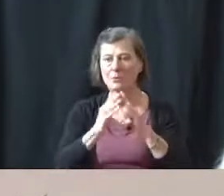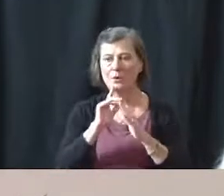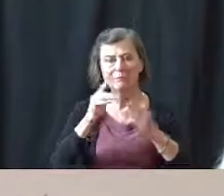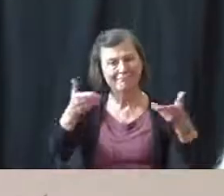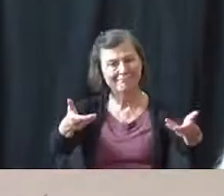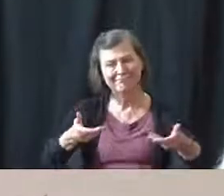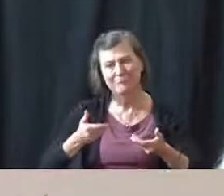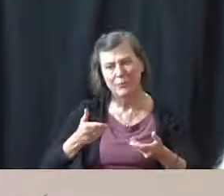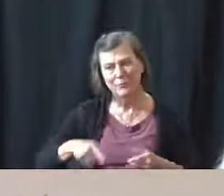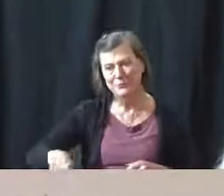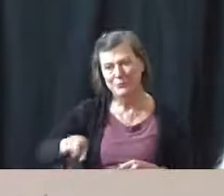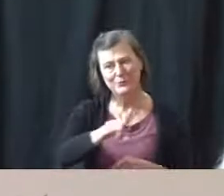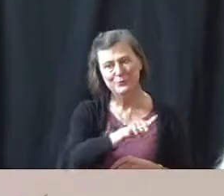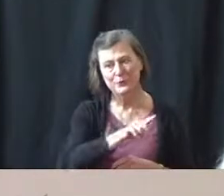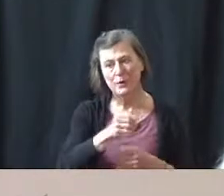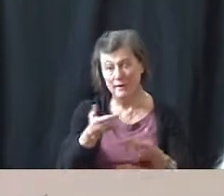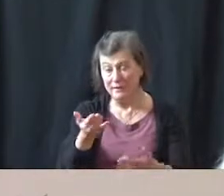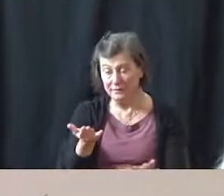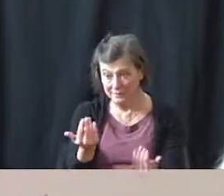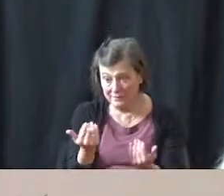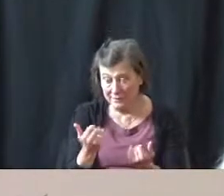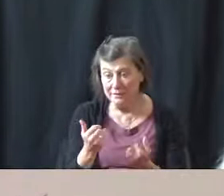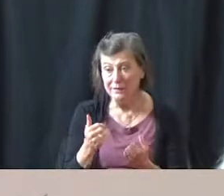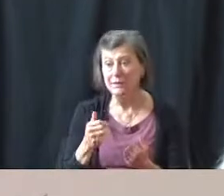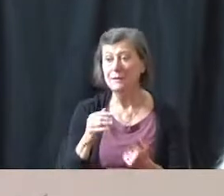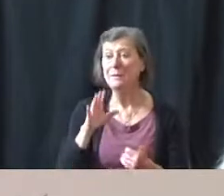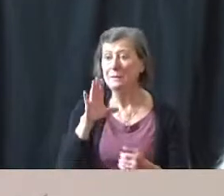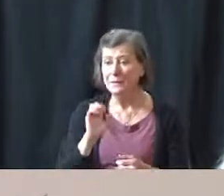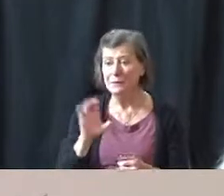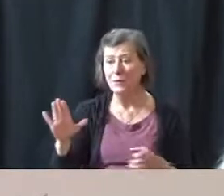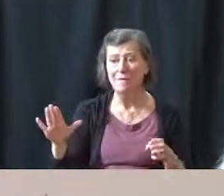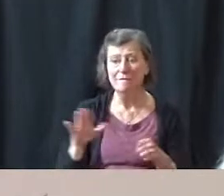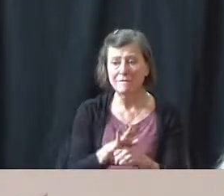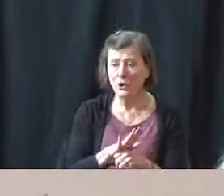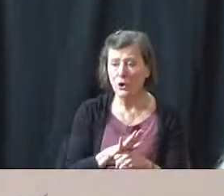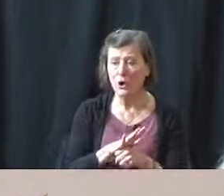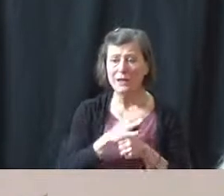you to be your full and sorrowful self.